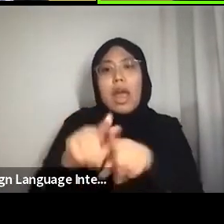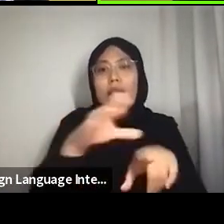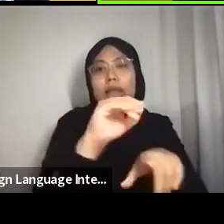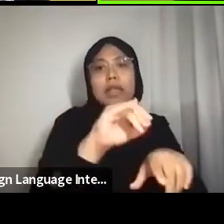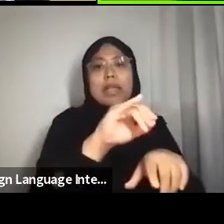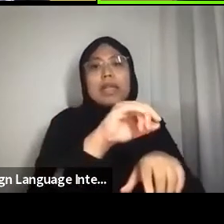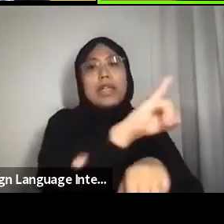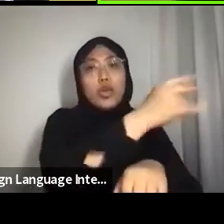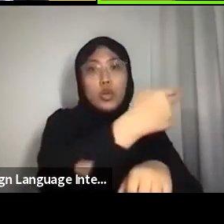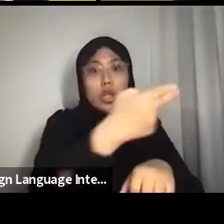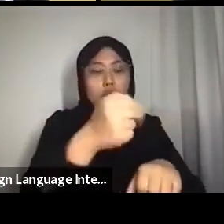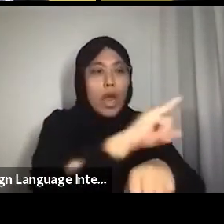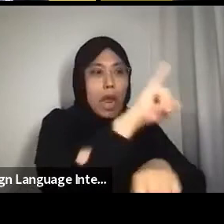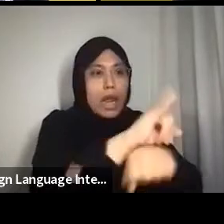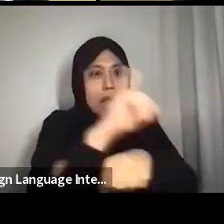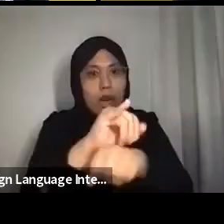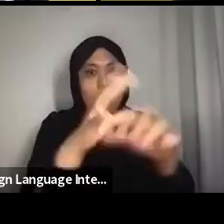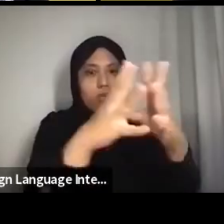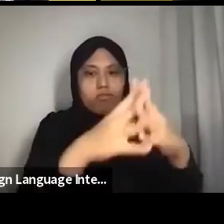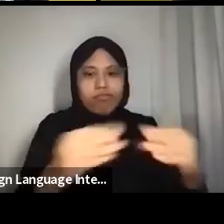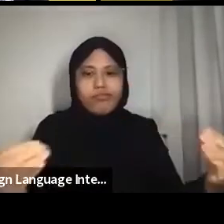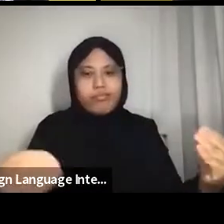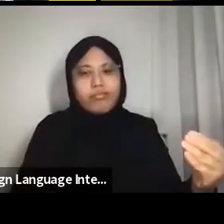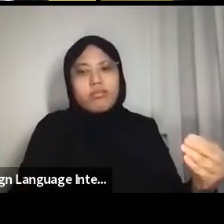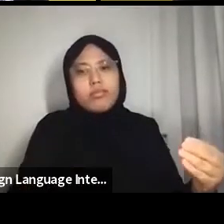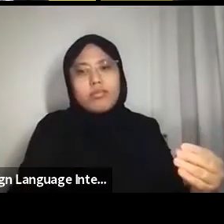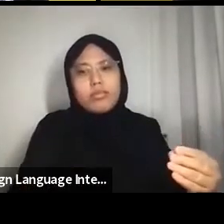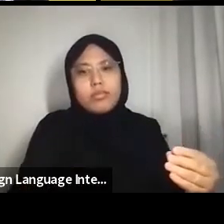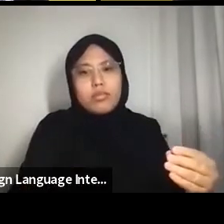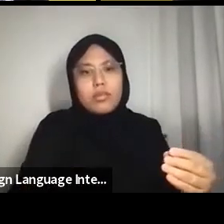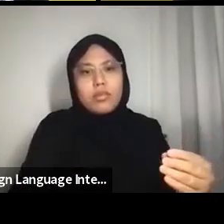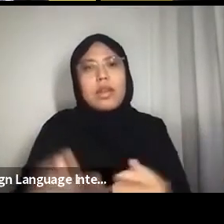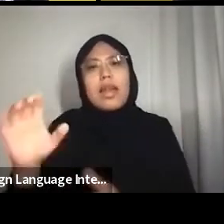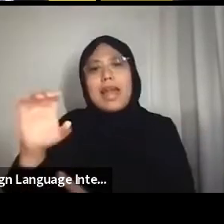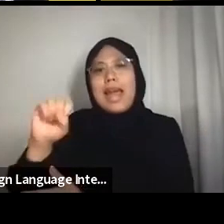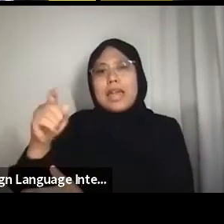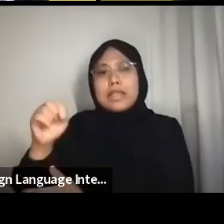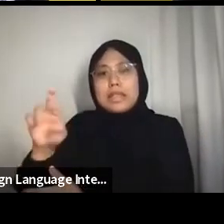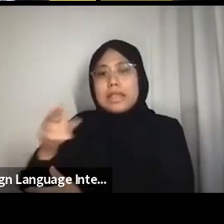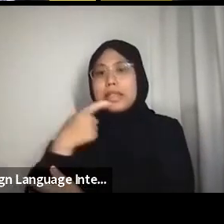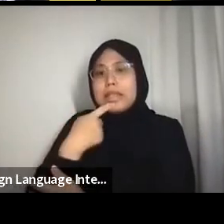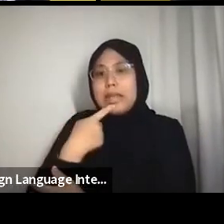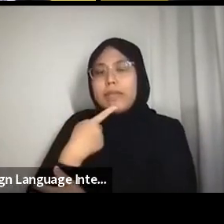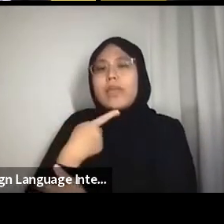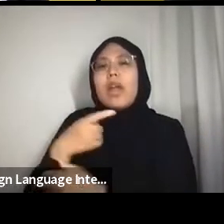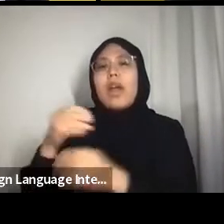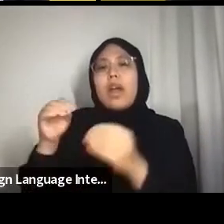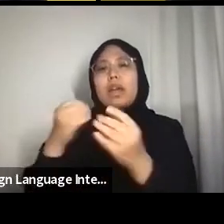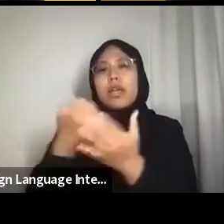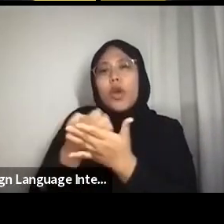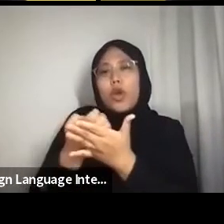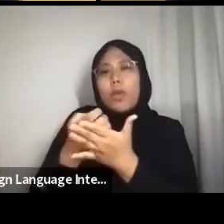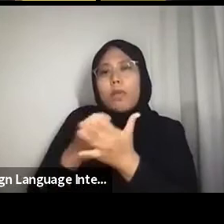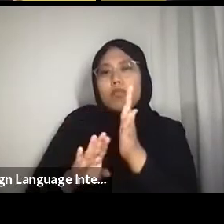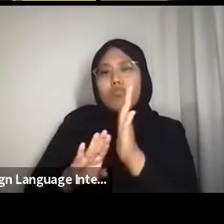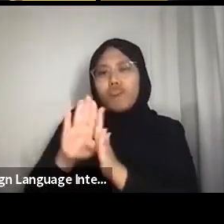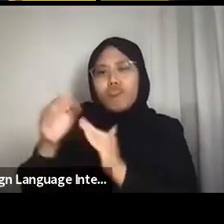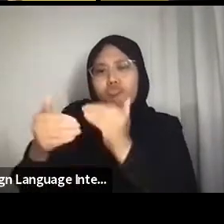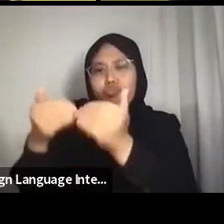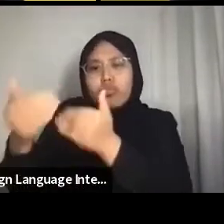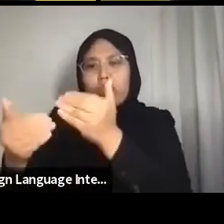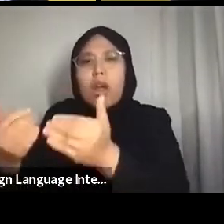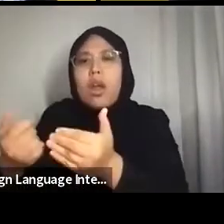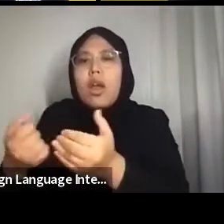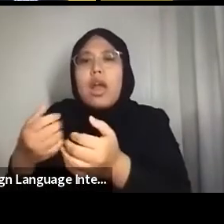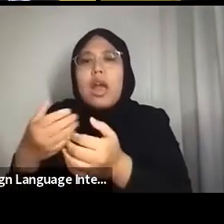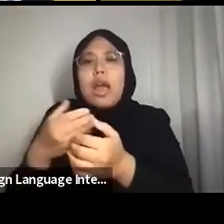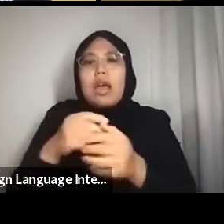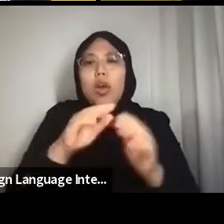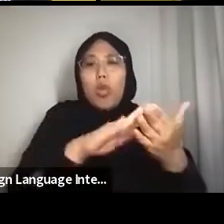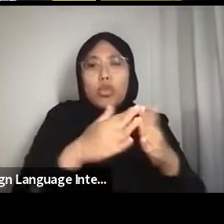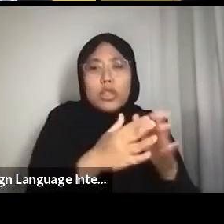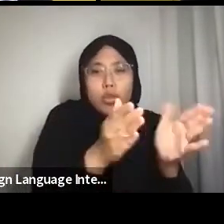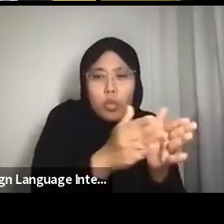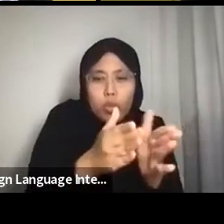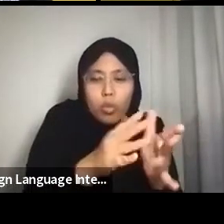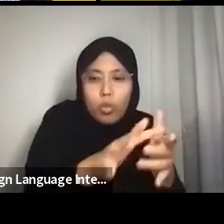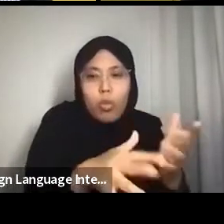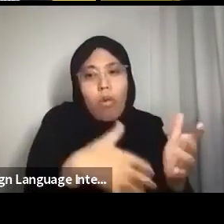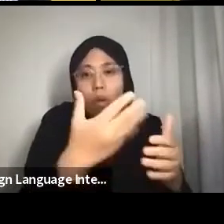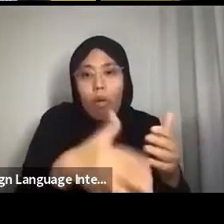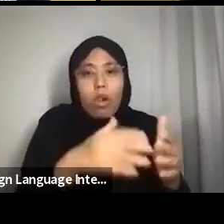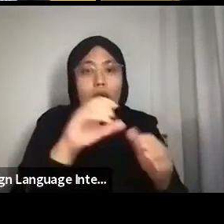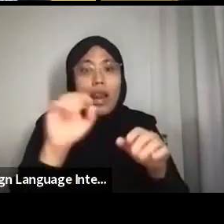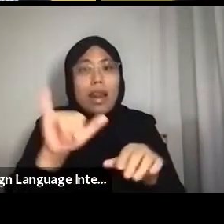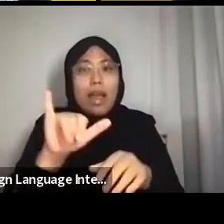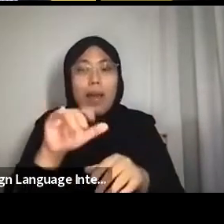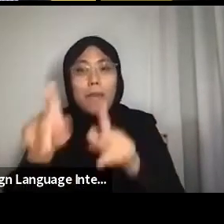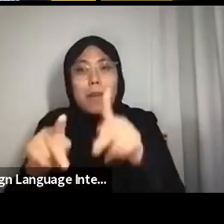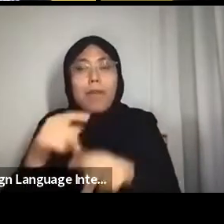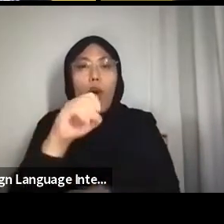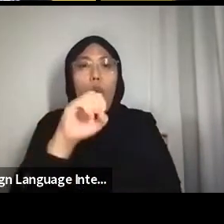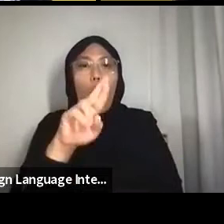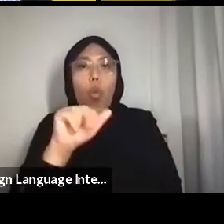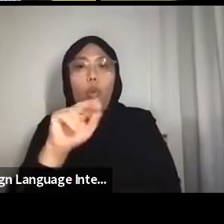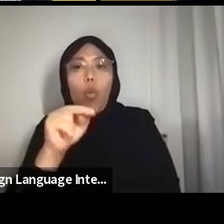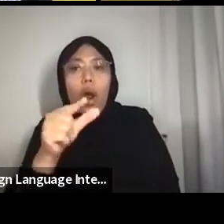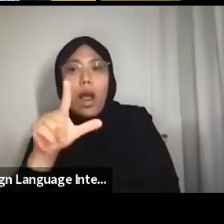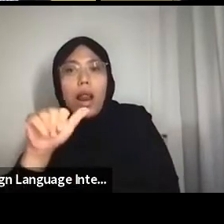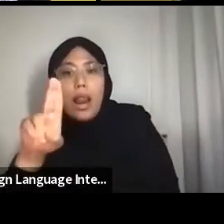To further our economic prowess, indigenous communities, the descendants of the Orang Laut, were forcibly removed from their island homes between the 1960s–1990s,